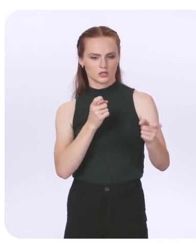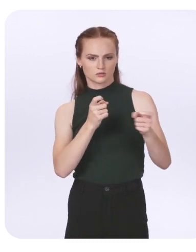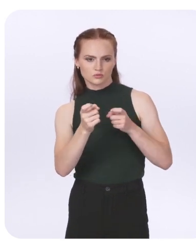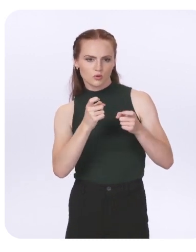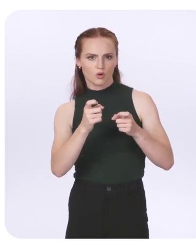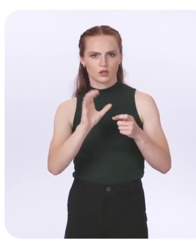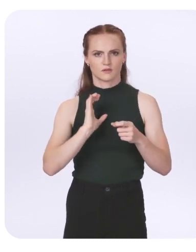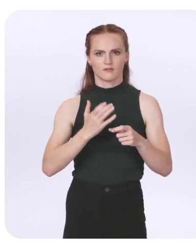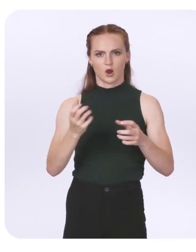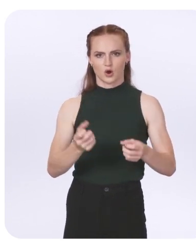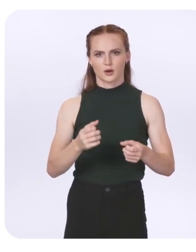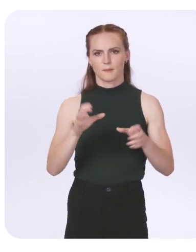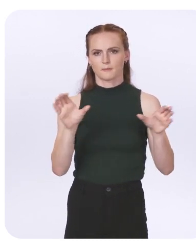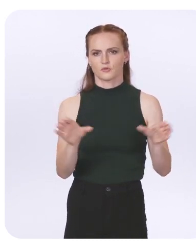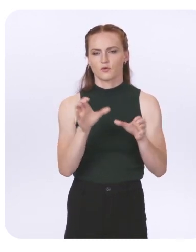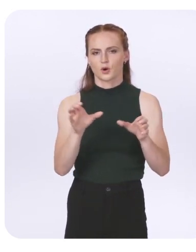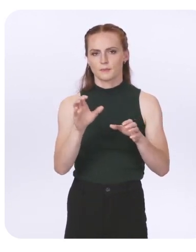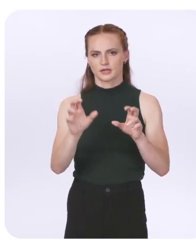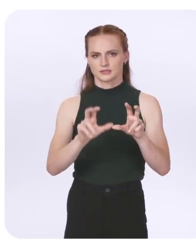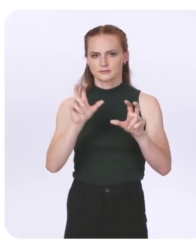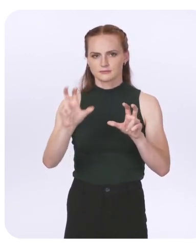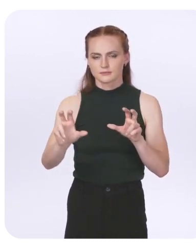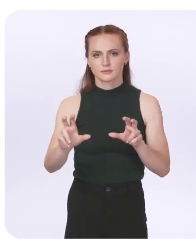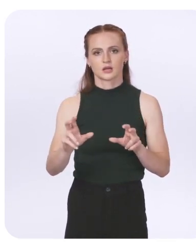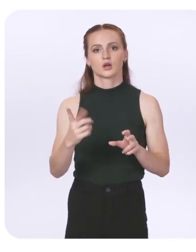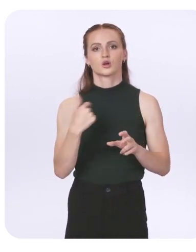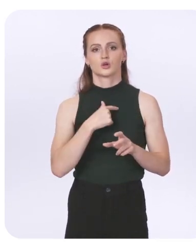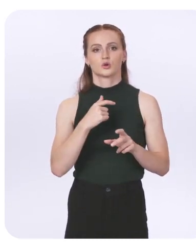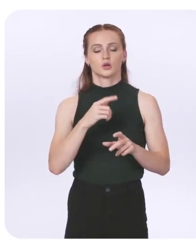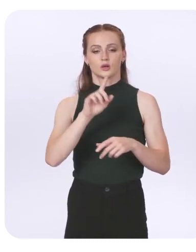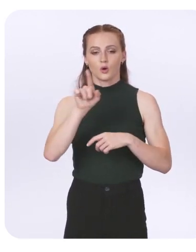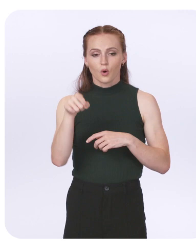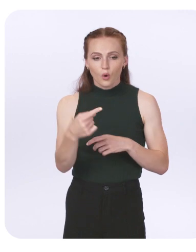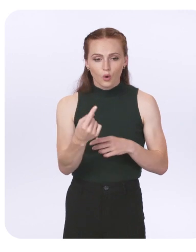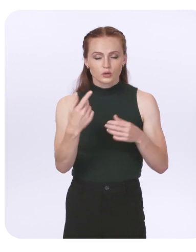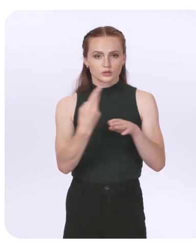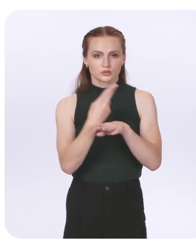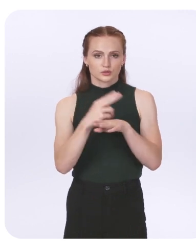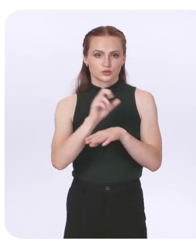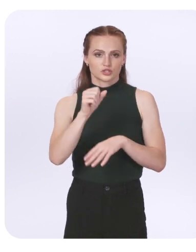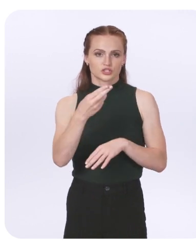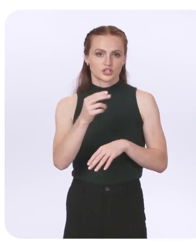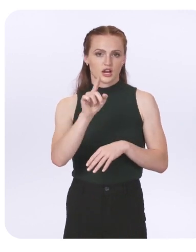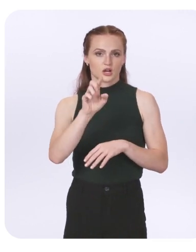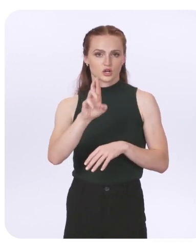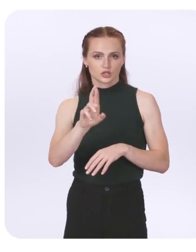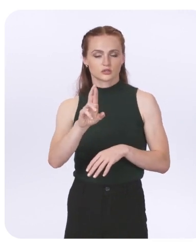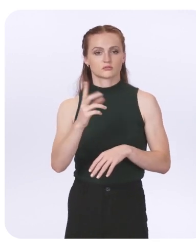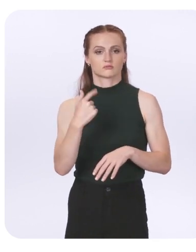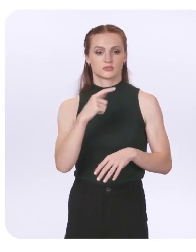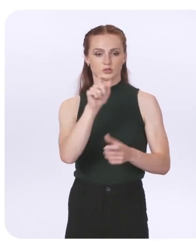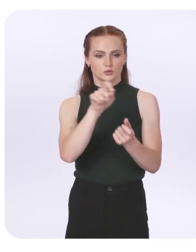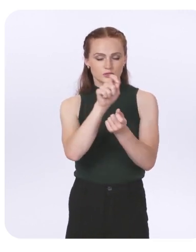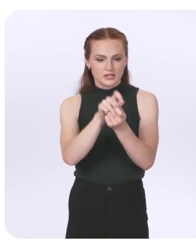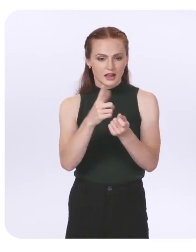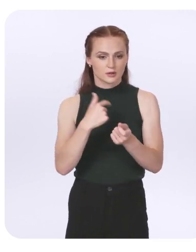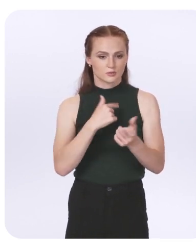writing shaders that only do what we want with the lowest amount of instructions really help us to push the visuals.